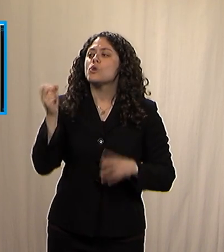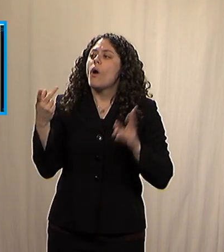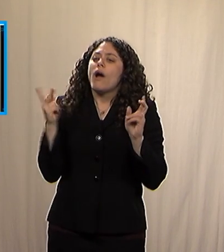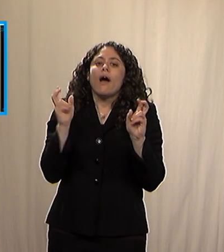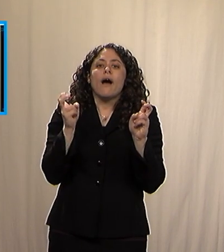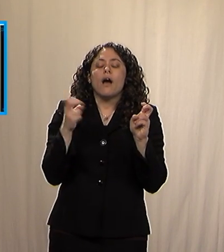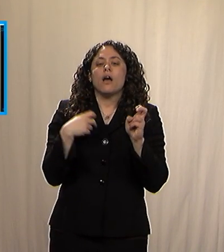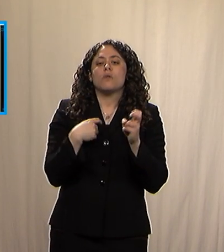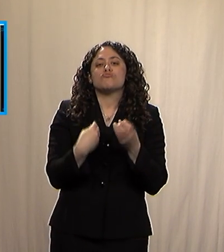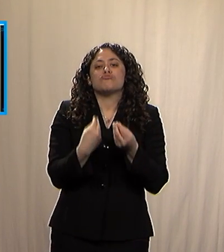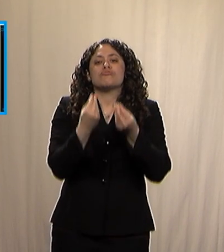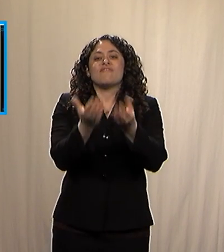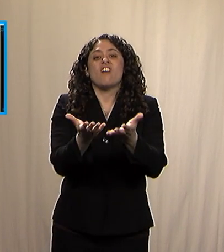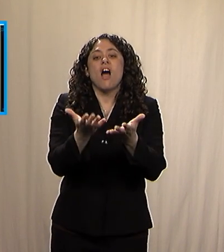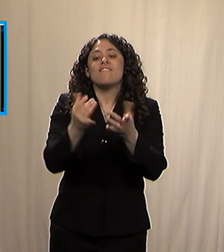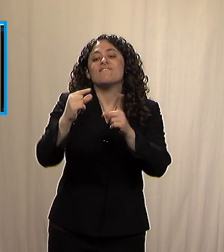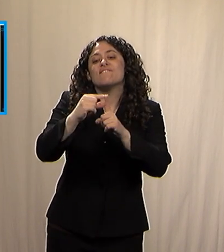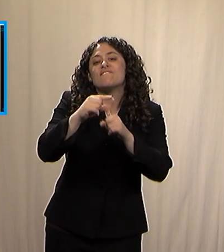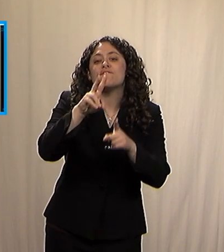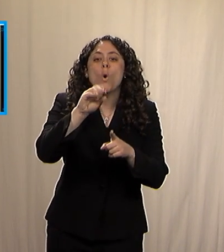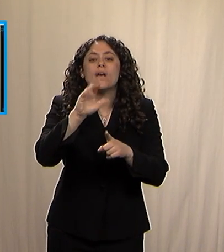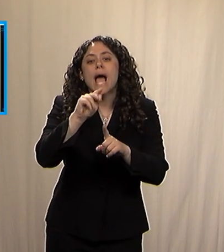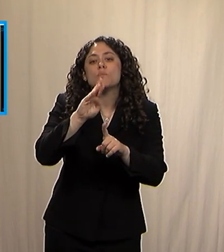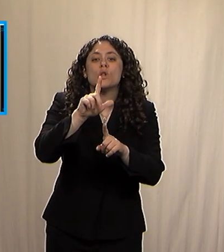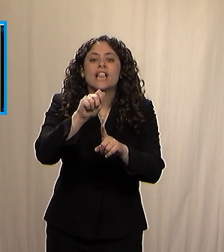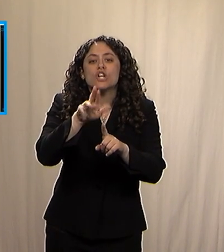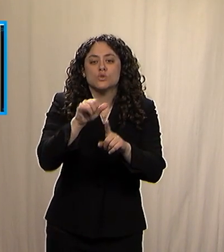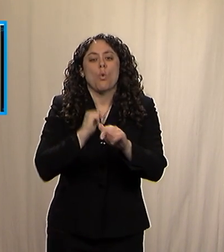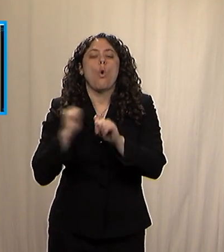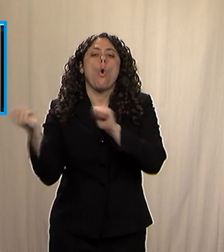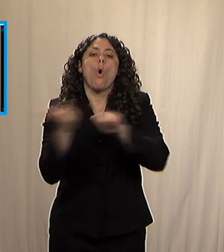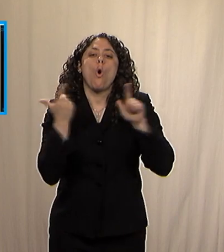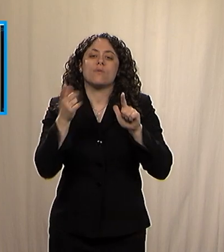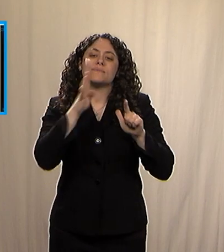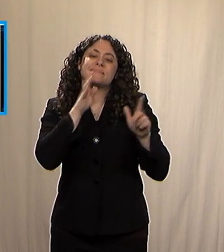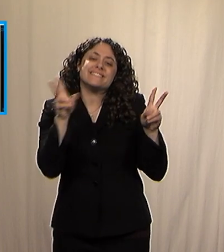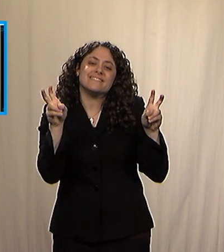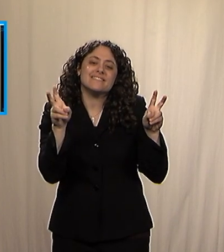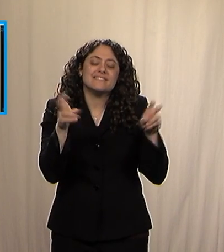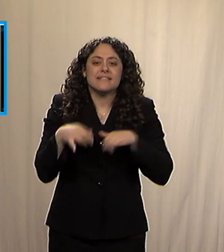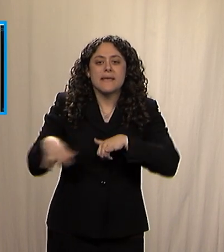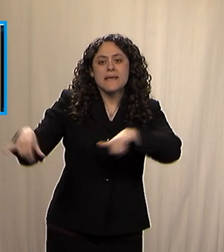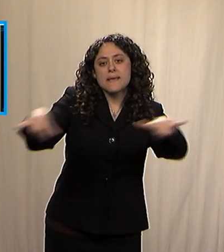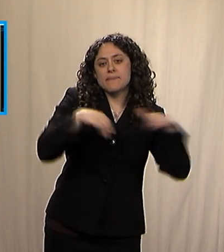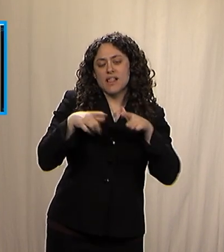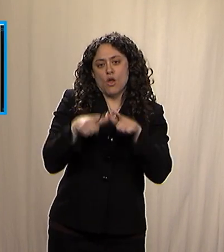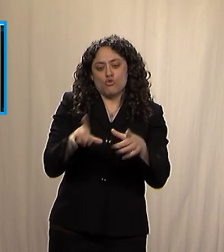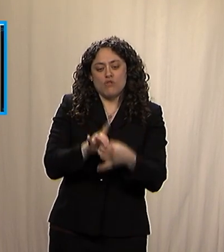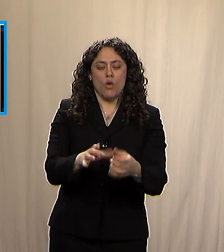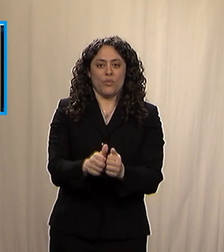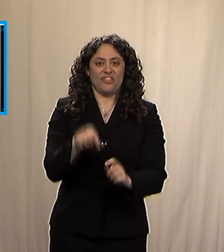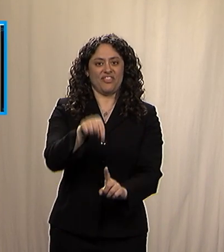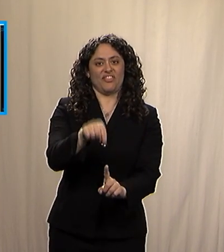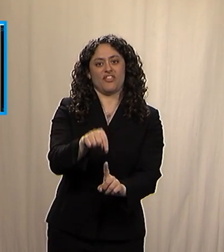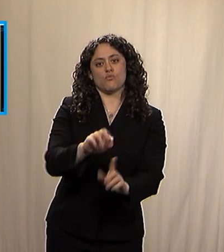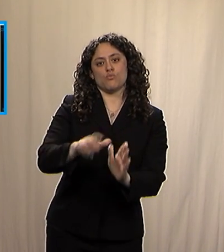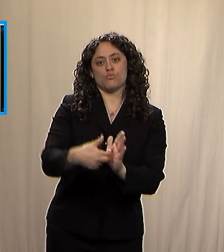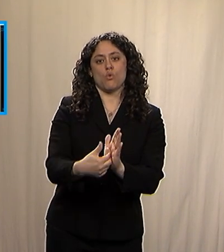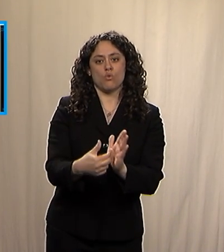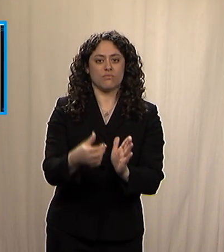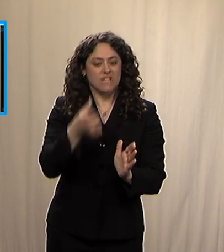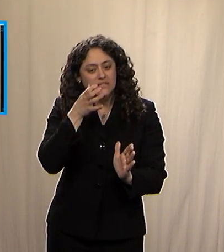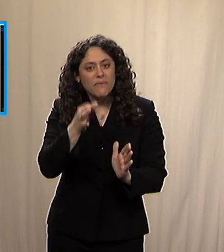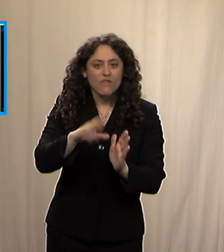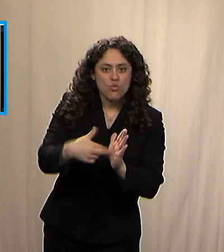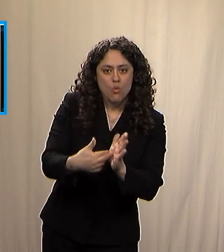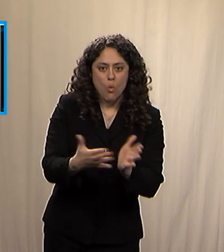about the work in a very similar way.